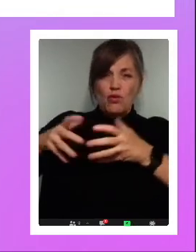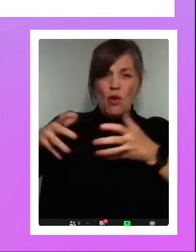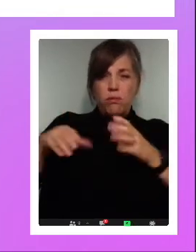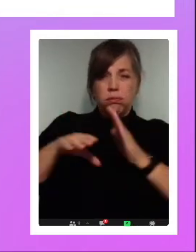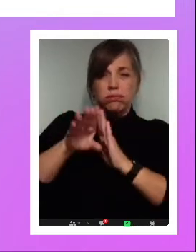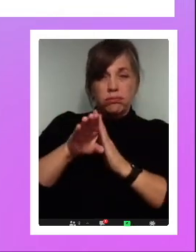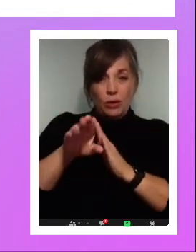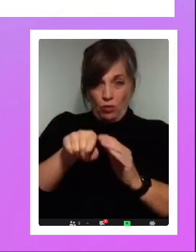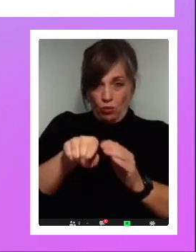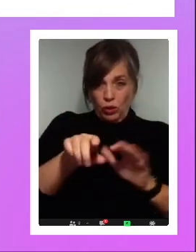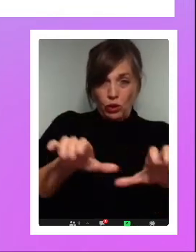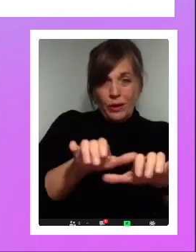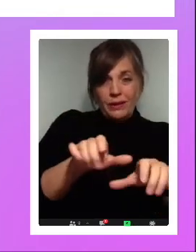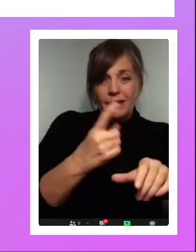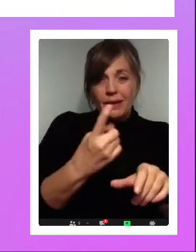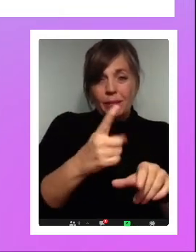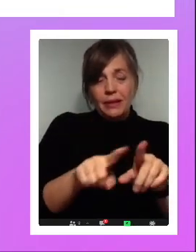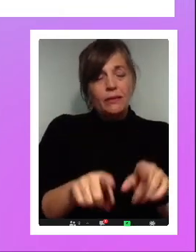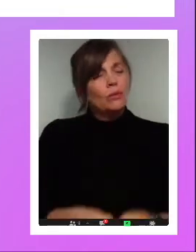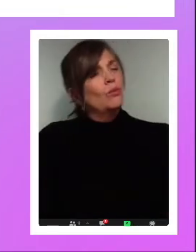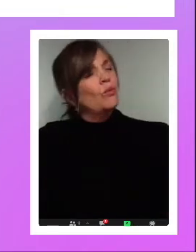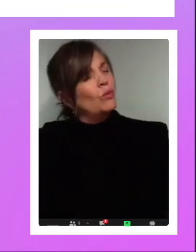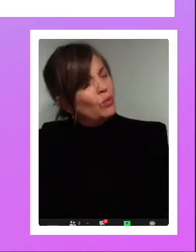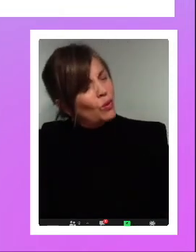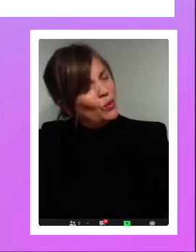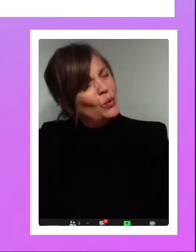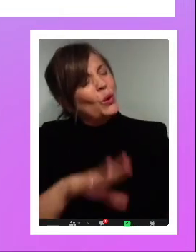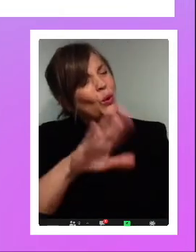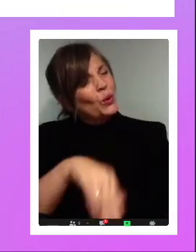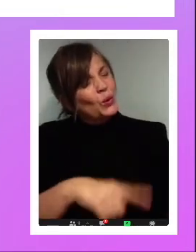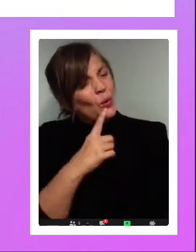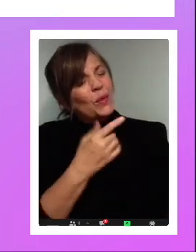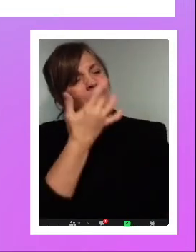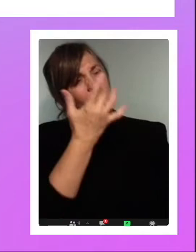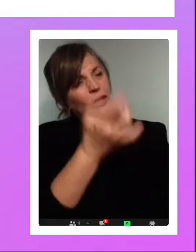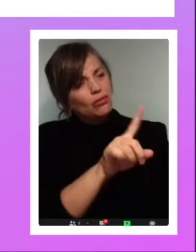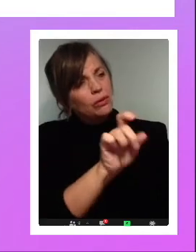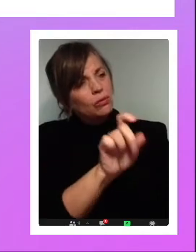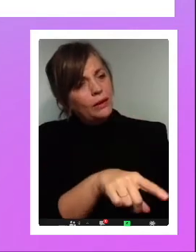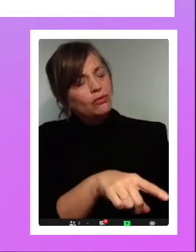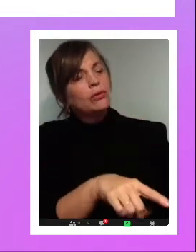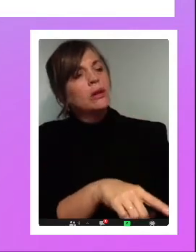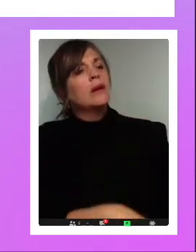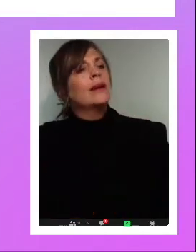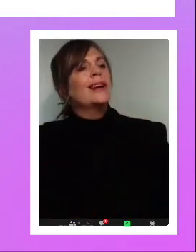You know that's such an interesting question. I don't get that one as often. I usually get the, what would you tell your younger self